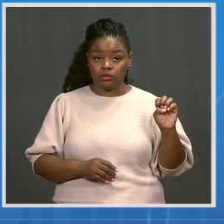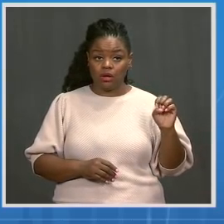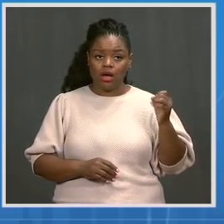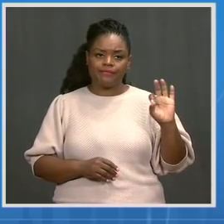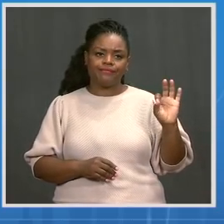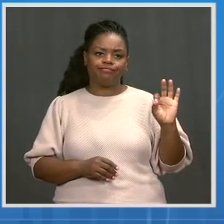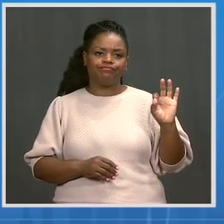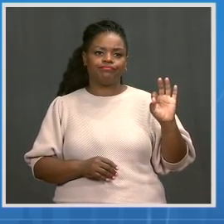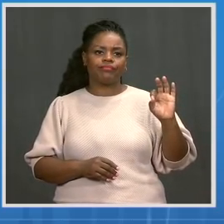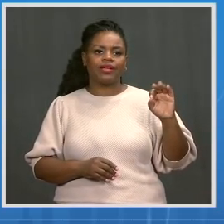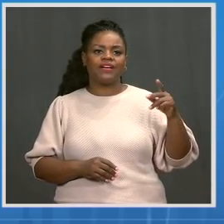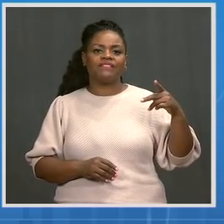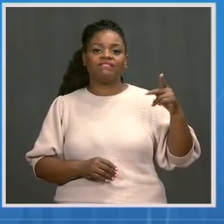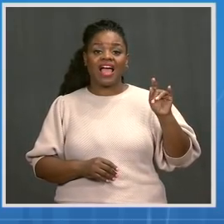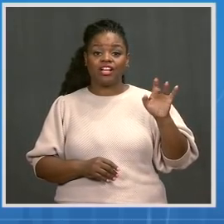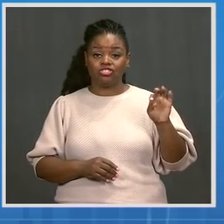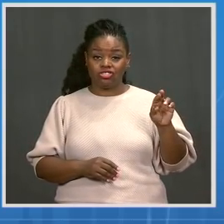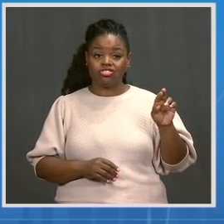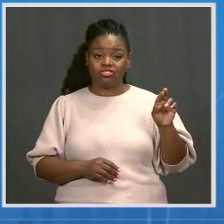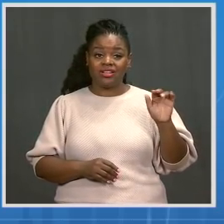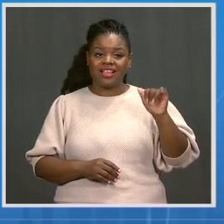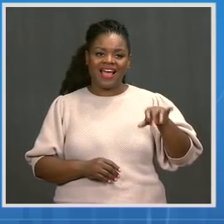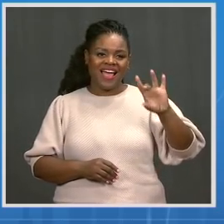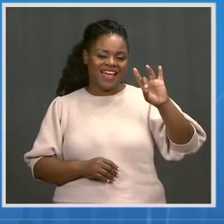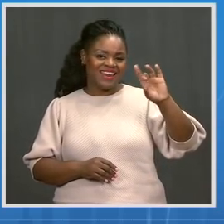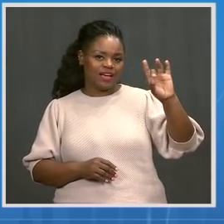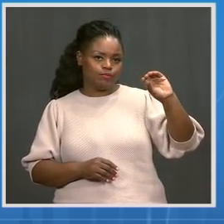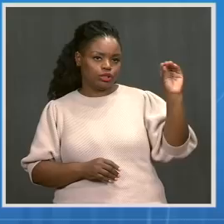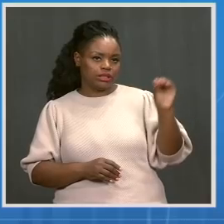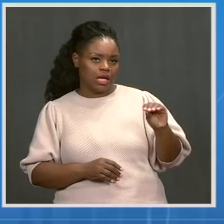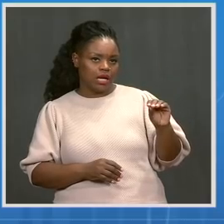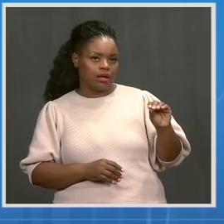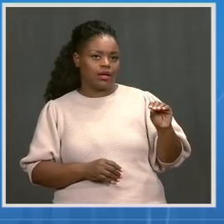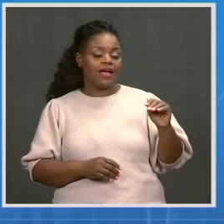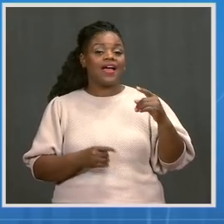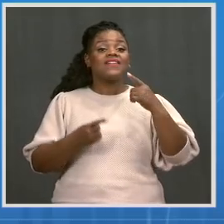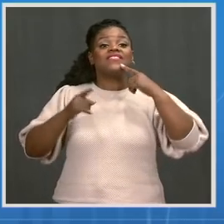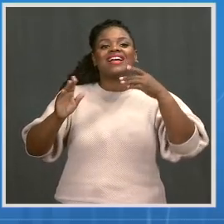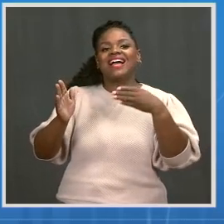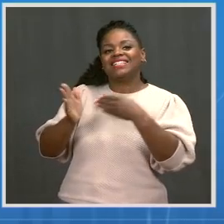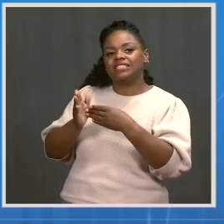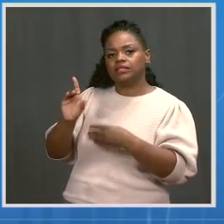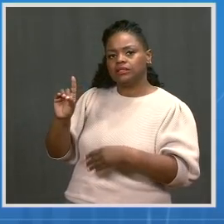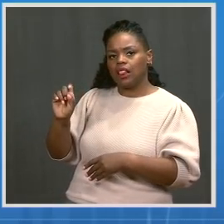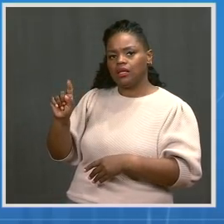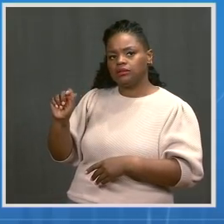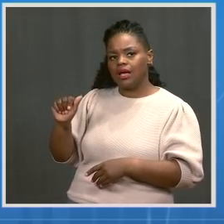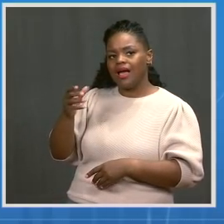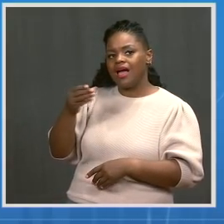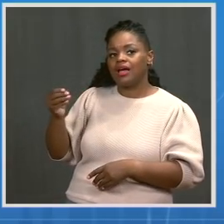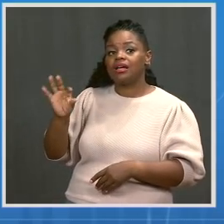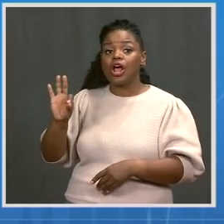was 88 percent effective against the Delta and 93 percent effective against the Alpha